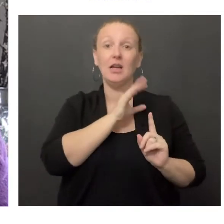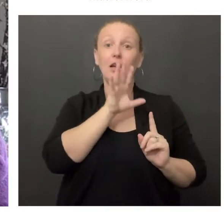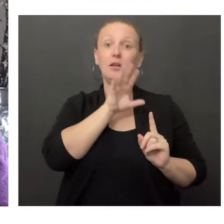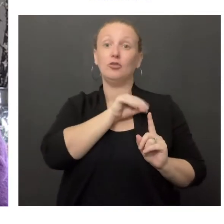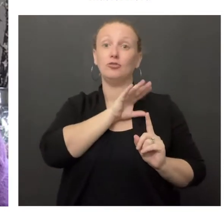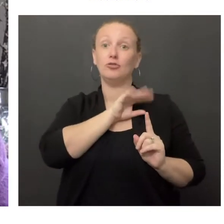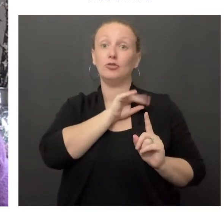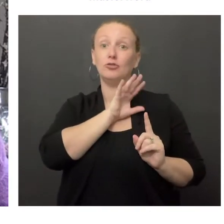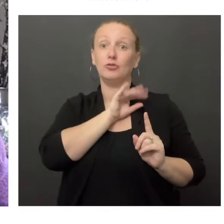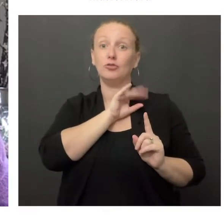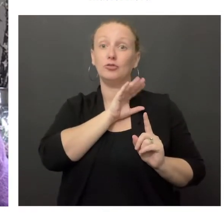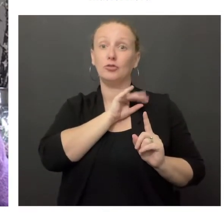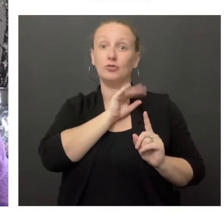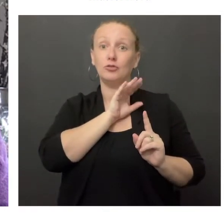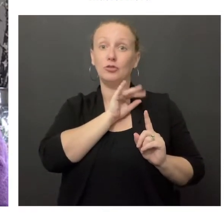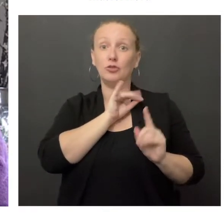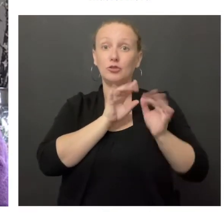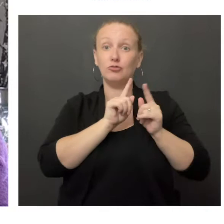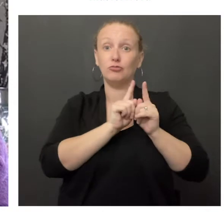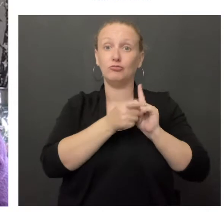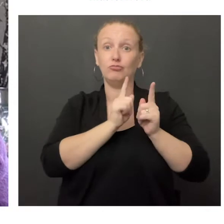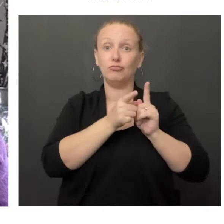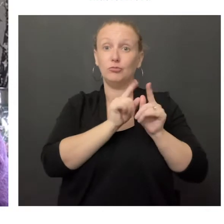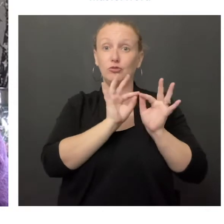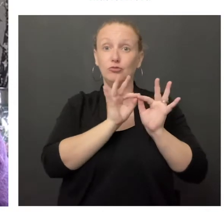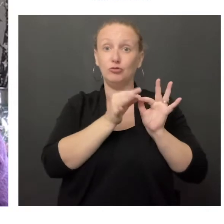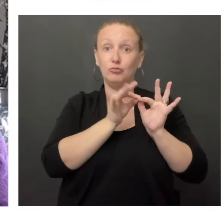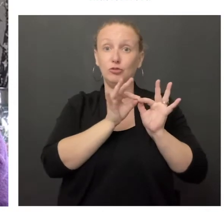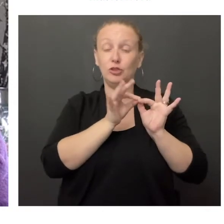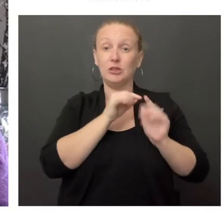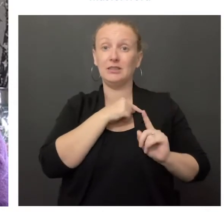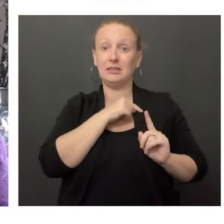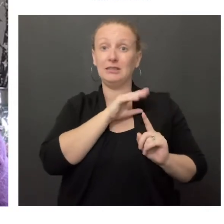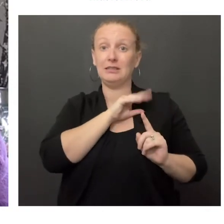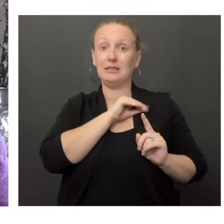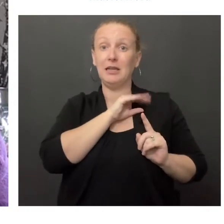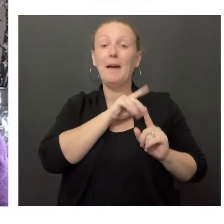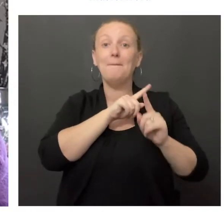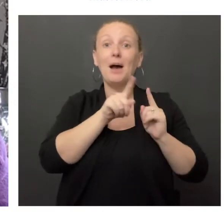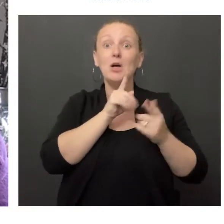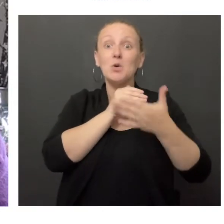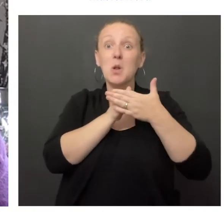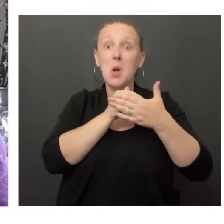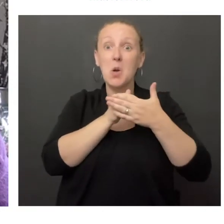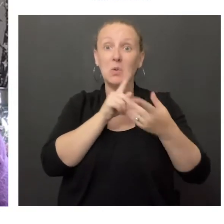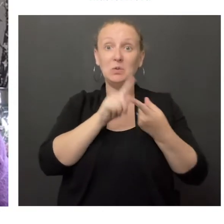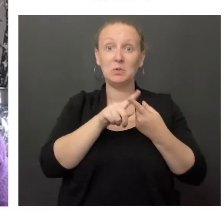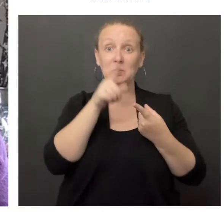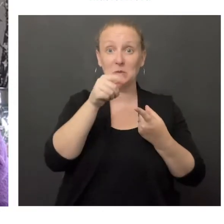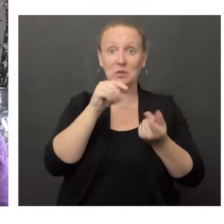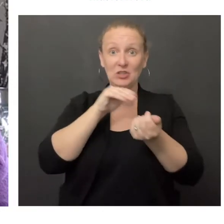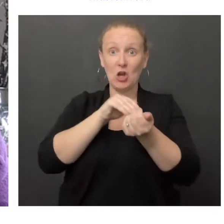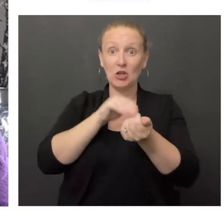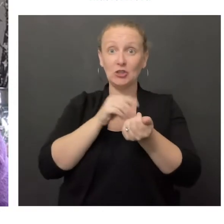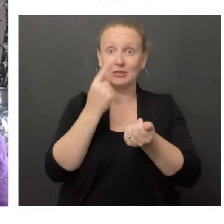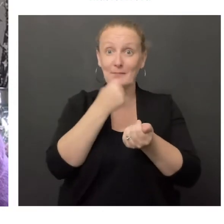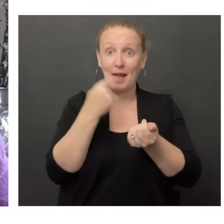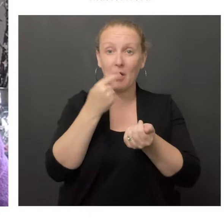And in between, um, but really the voices coming from the practitioner and going to the patient just like it would if they were